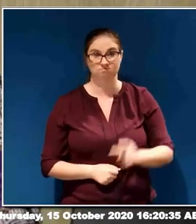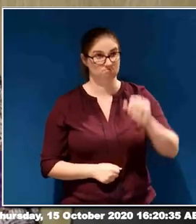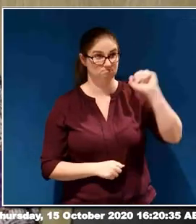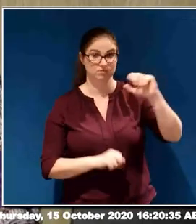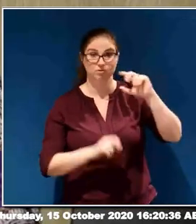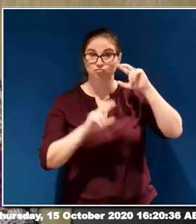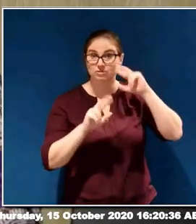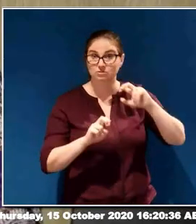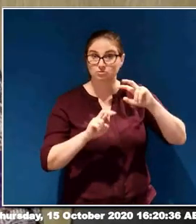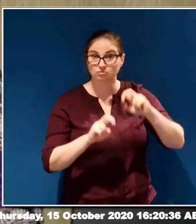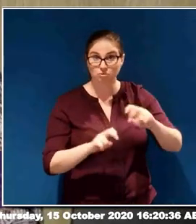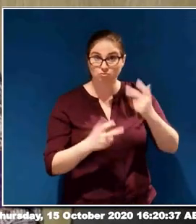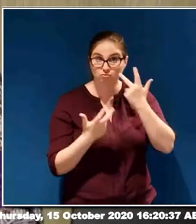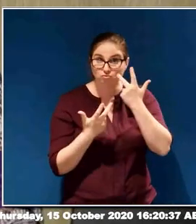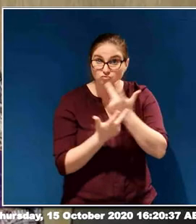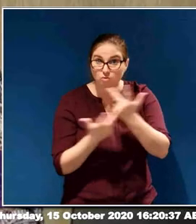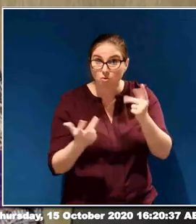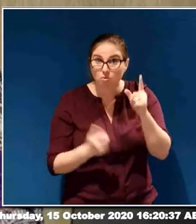results are improving as well.